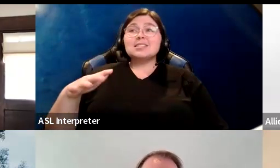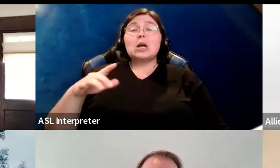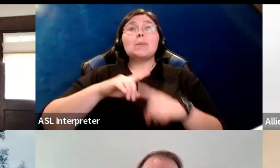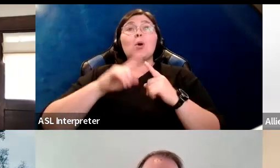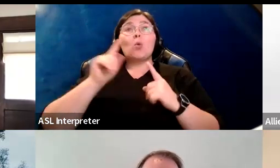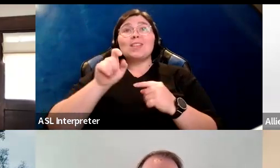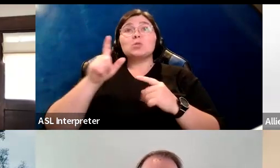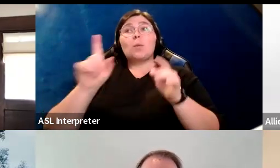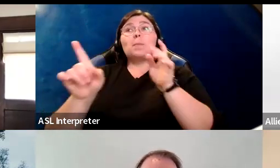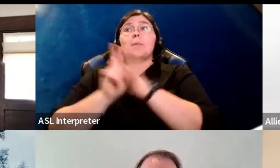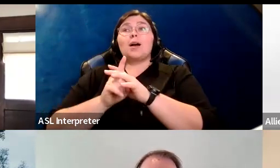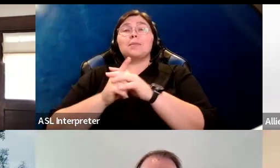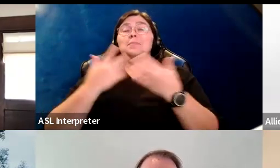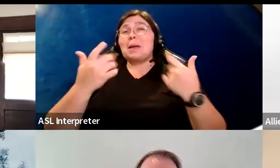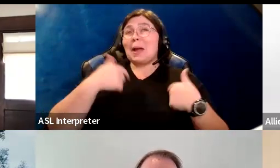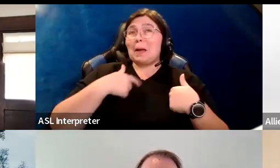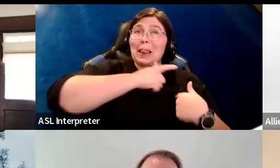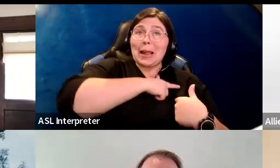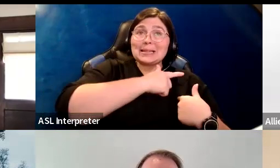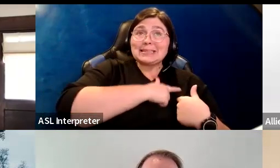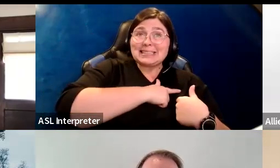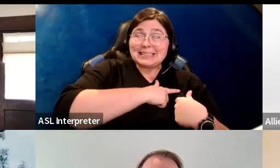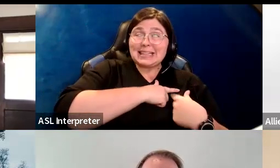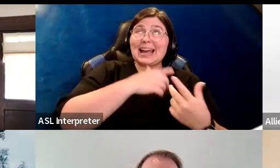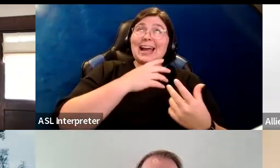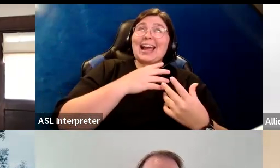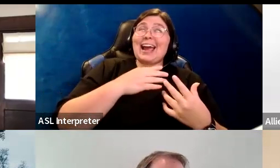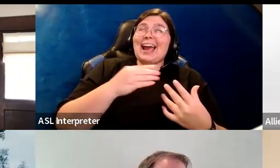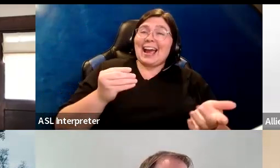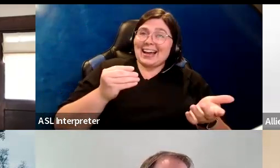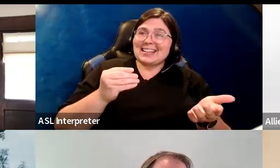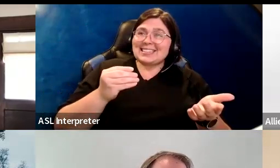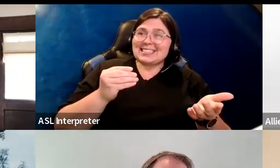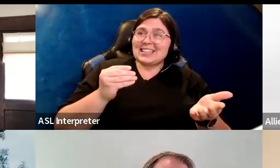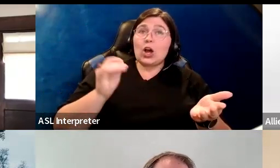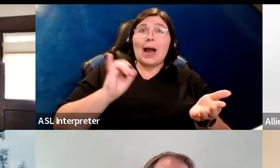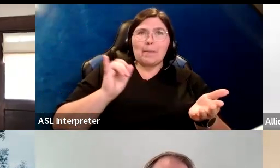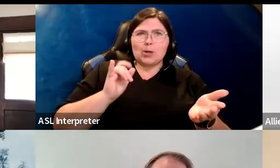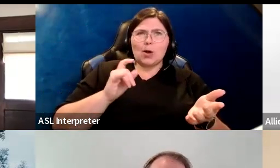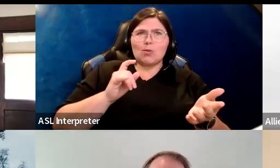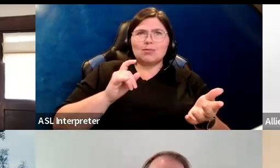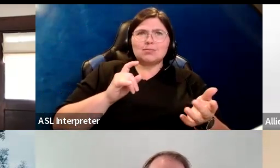probably because I'm lazy, and I wanted-- and I think-- but I also determined to do this.